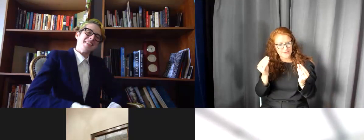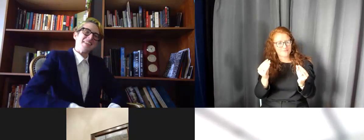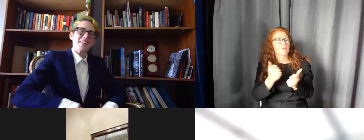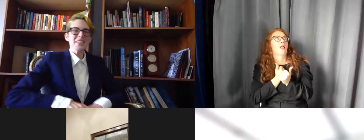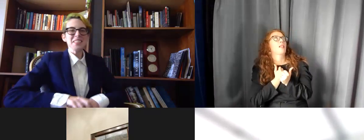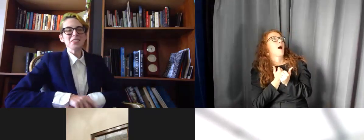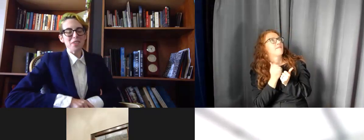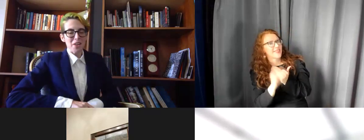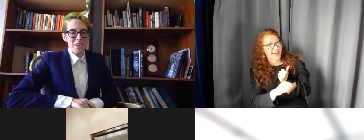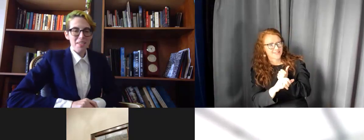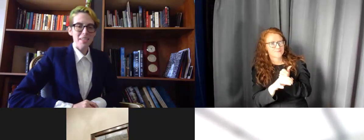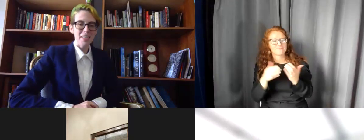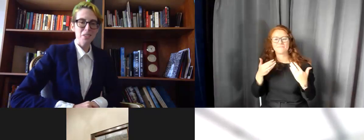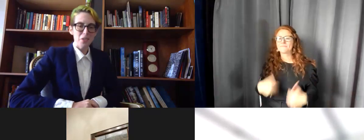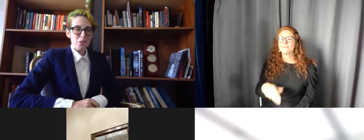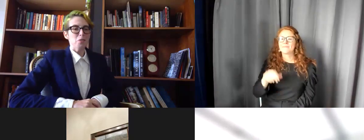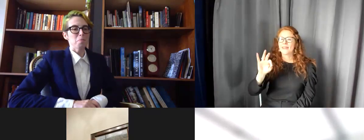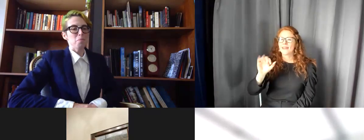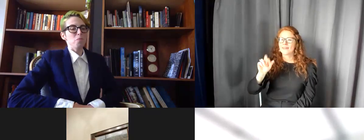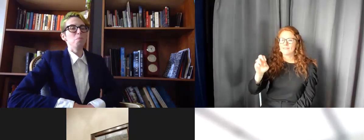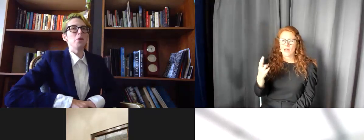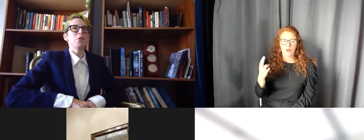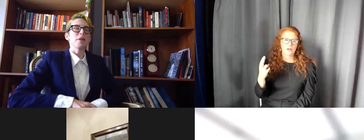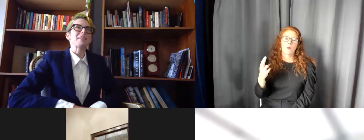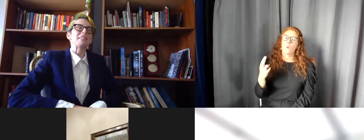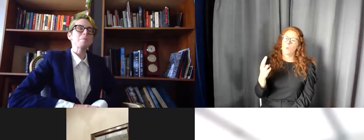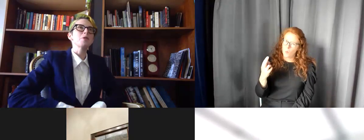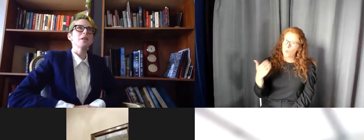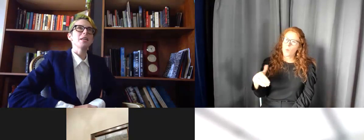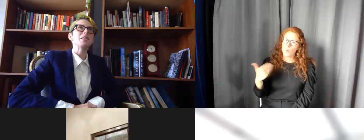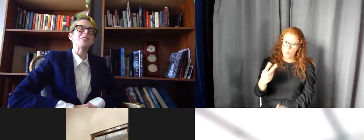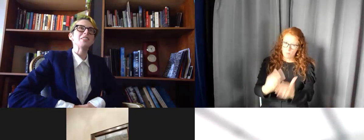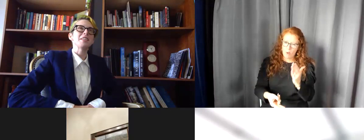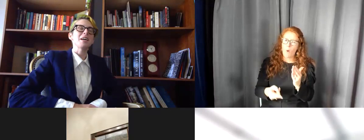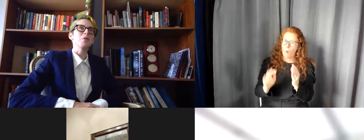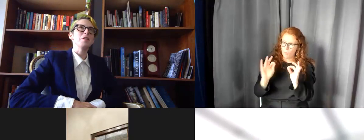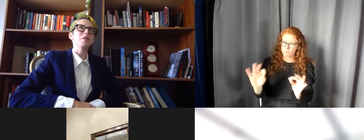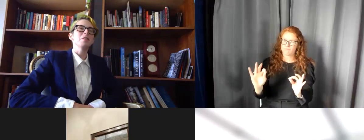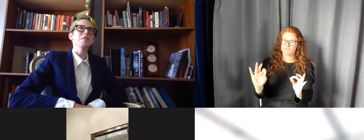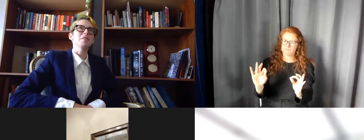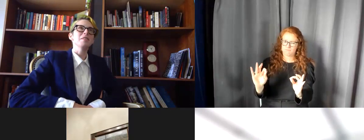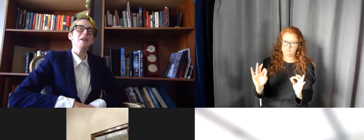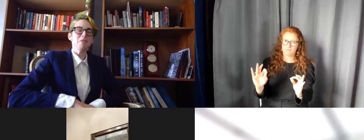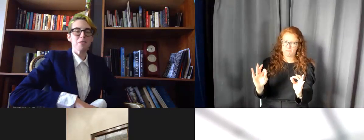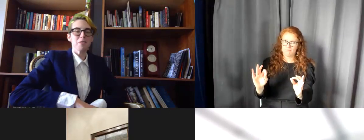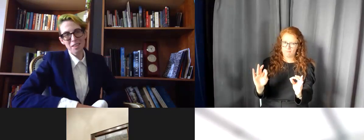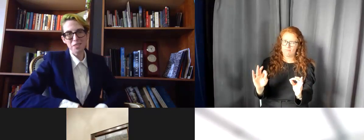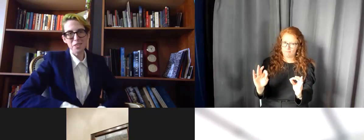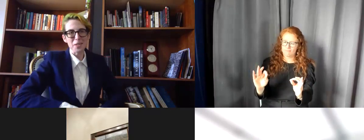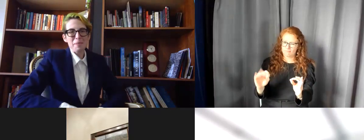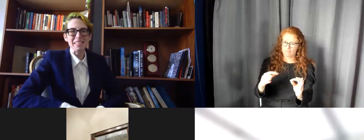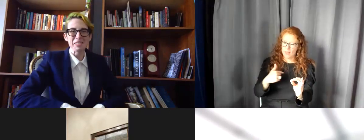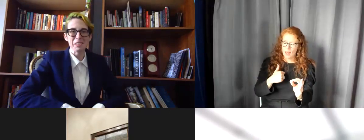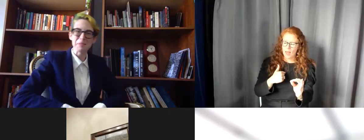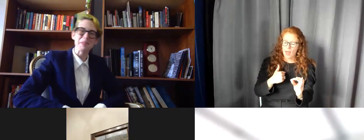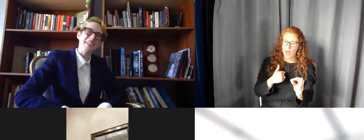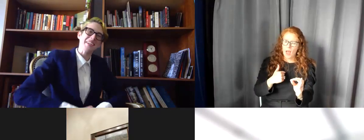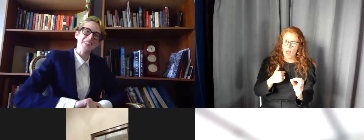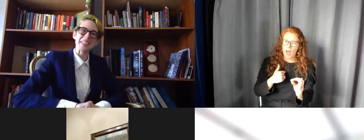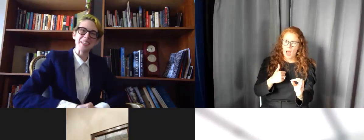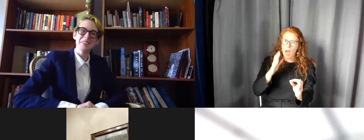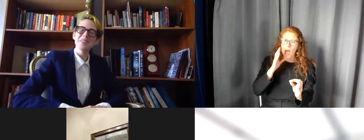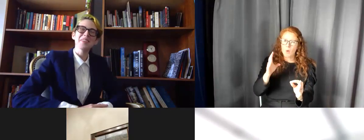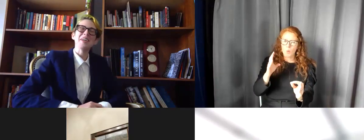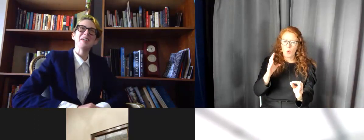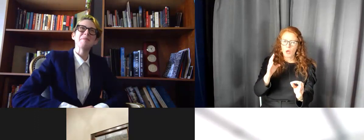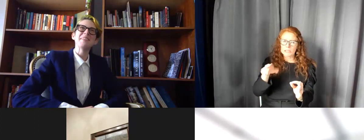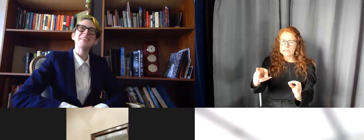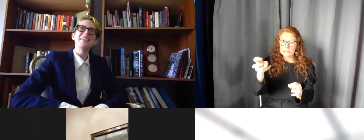Farrah Garland: This is Fara and those are both exceptional answers that I would definitely love to pass along to my younger cell.